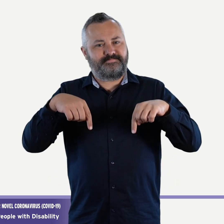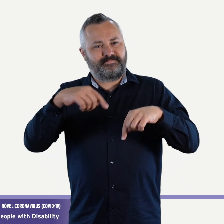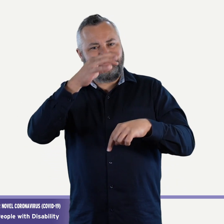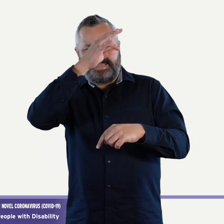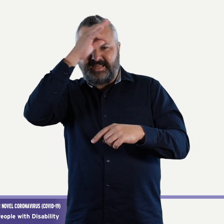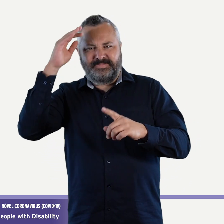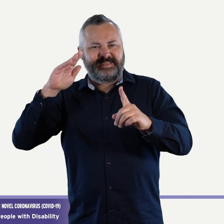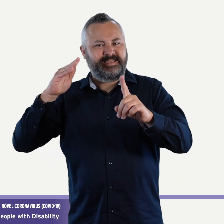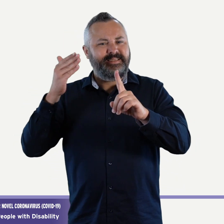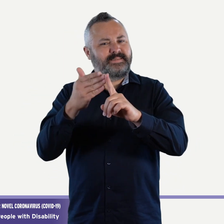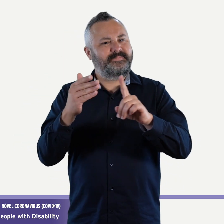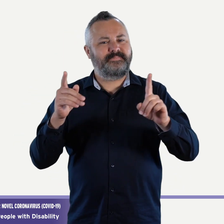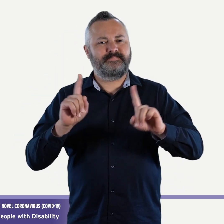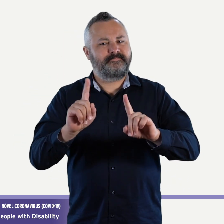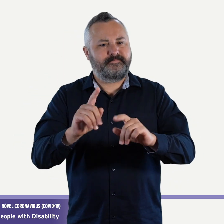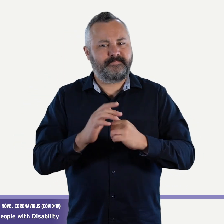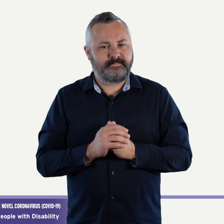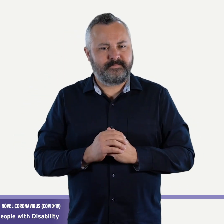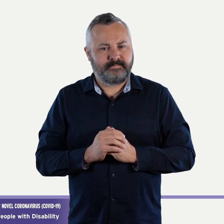The objectives of the Plan are to: